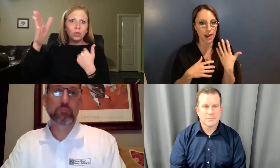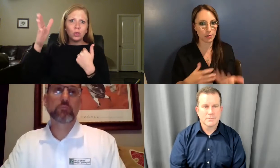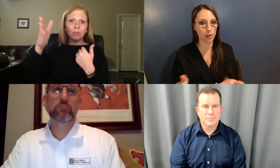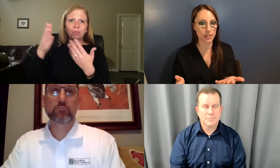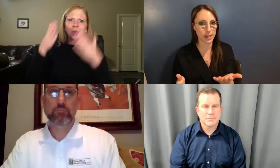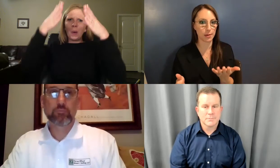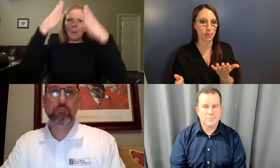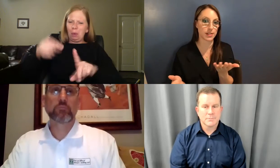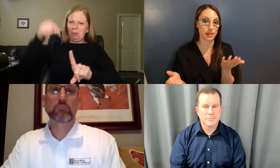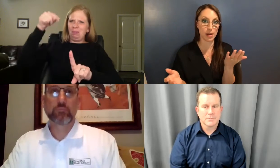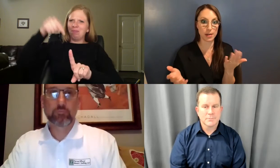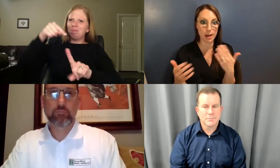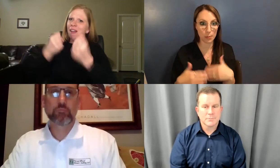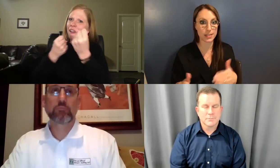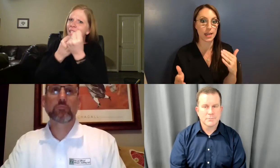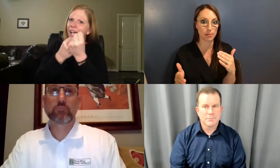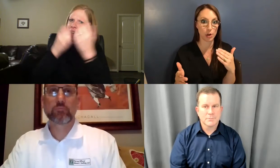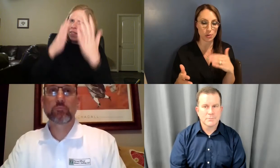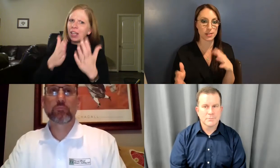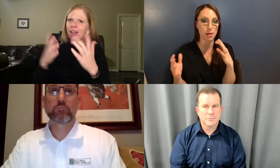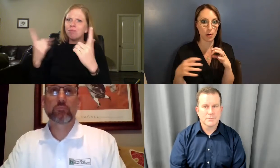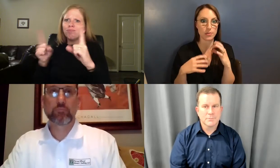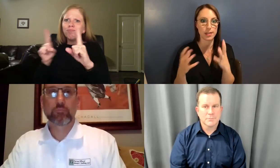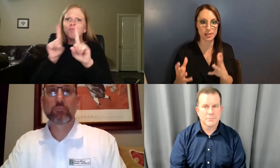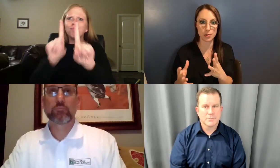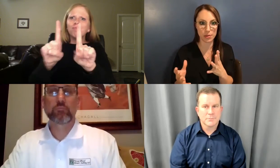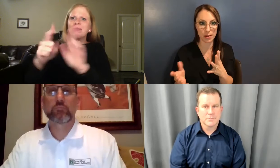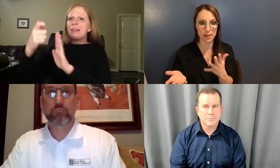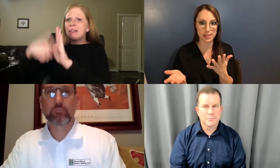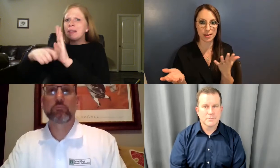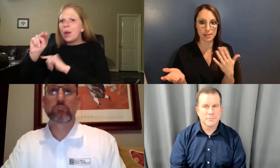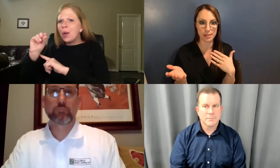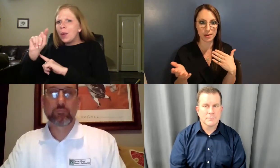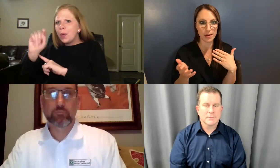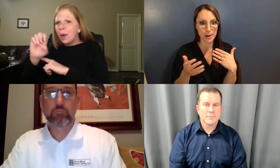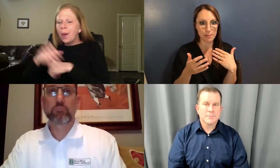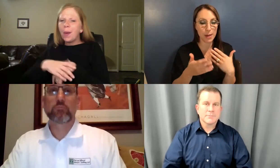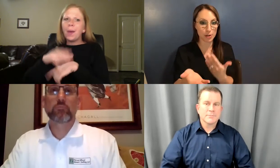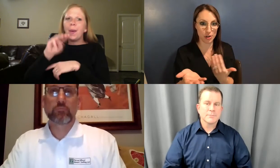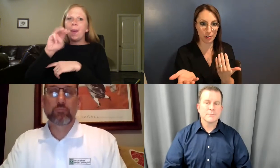and kind of alongside that person, maybe helping take notes and memos and that sort of thing, because I think that the paper trail